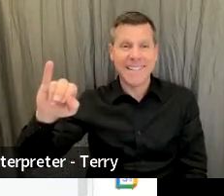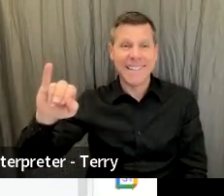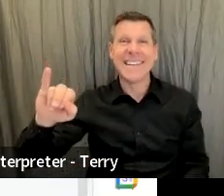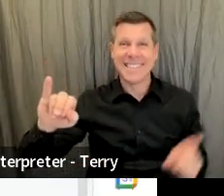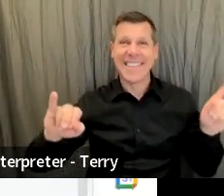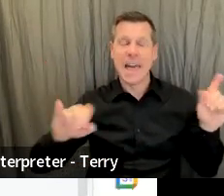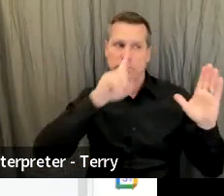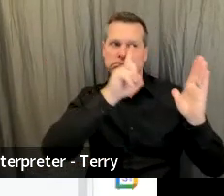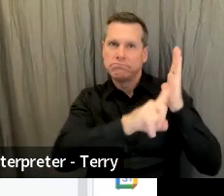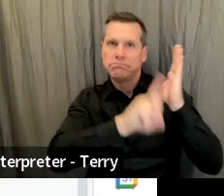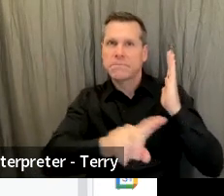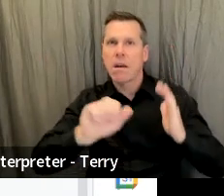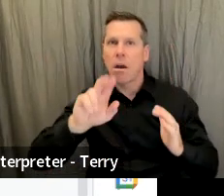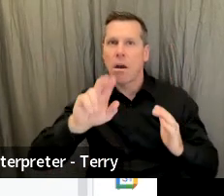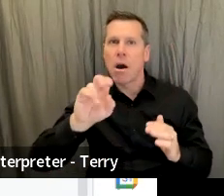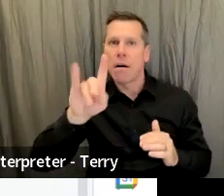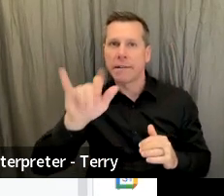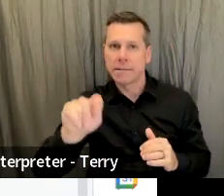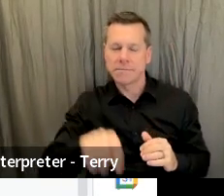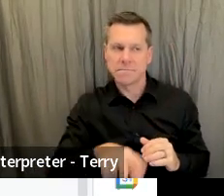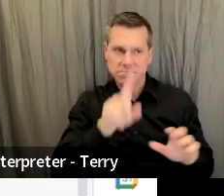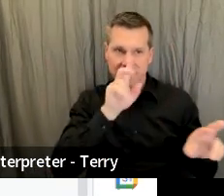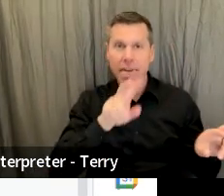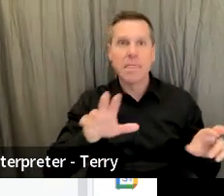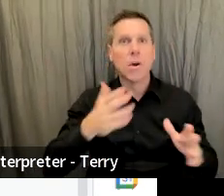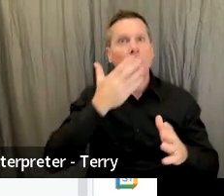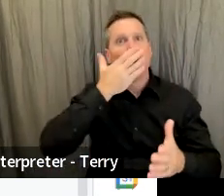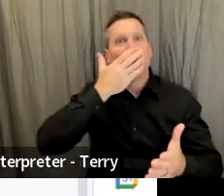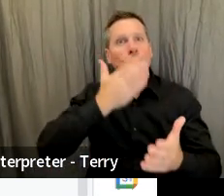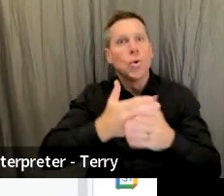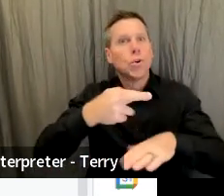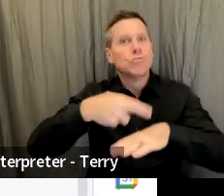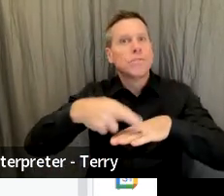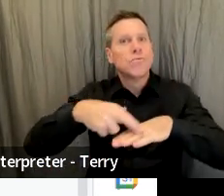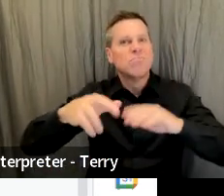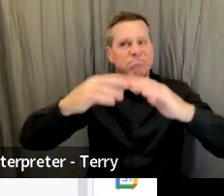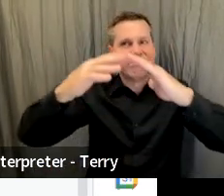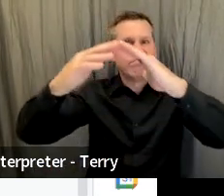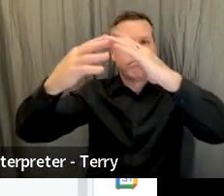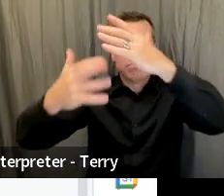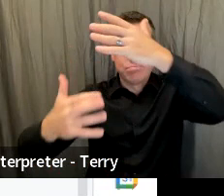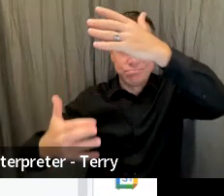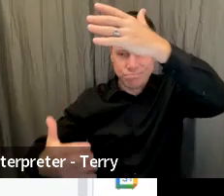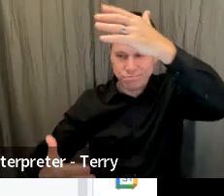they had a lot of great resources and so this was another place I pulled from to get